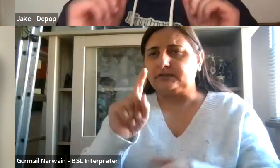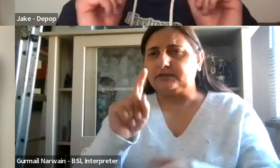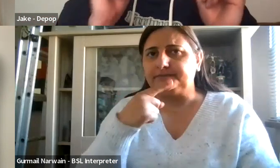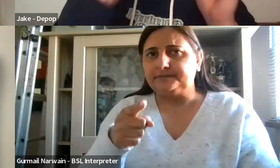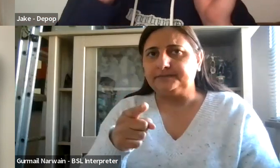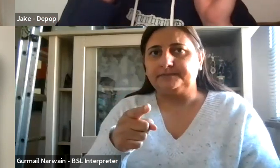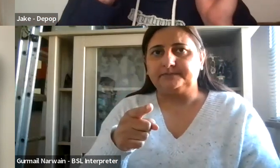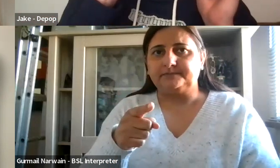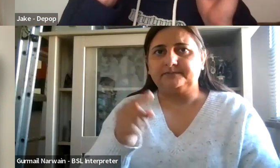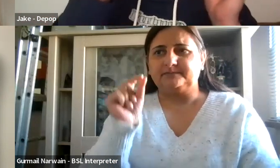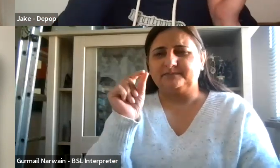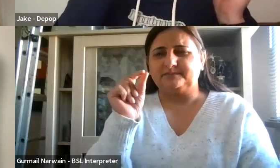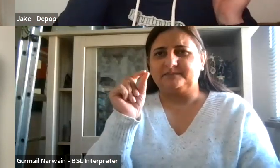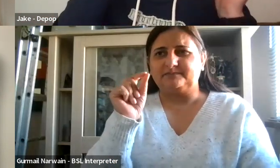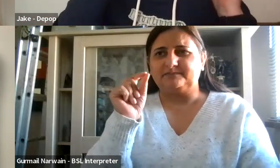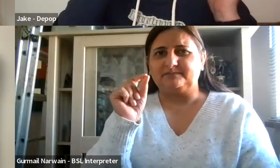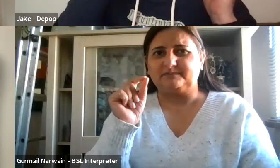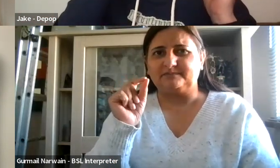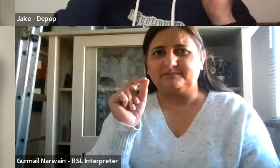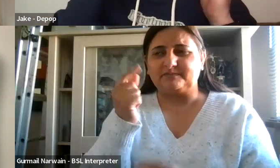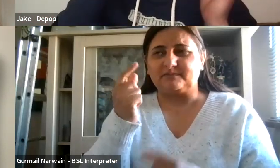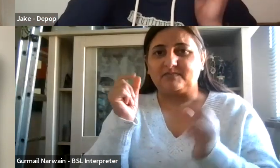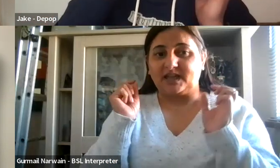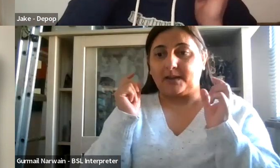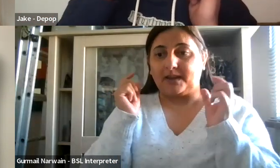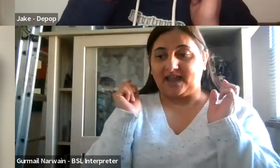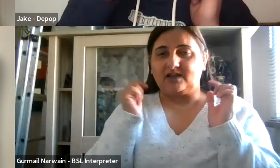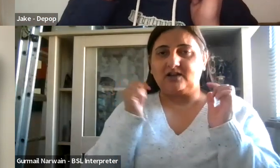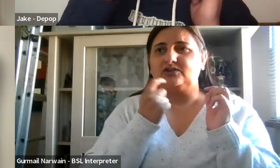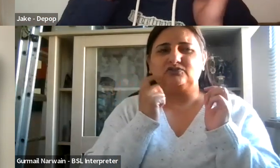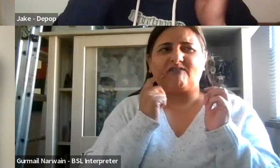were like these little silicon earpieces that you could put in your really really subtle. to the occupational health therapist who recommended little silicon earpieces that are subtle.